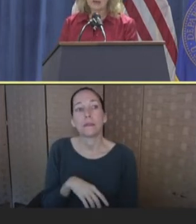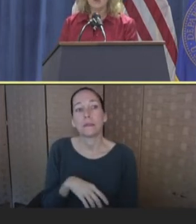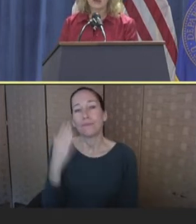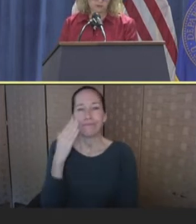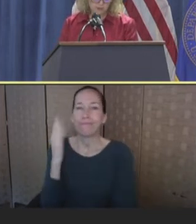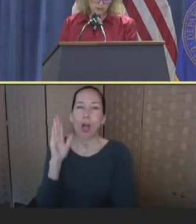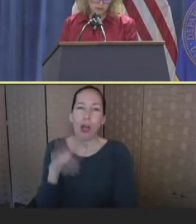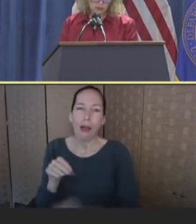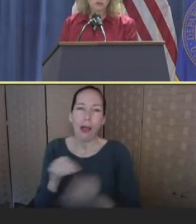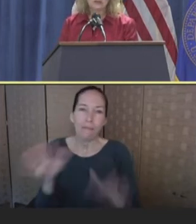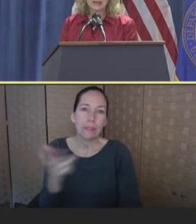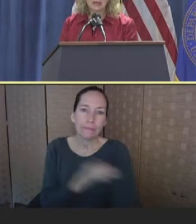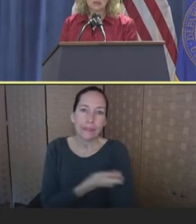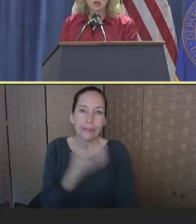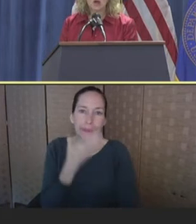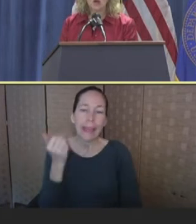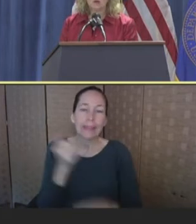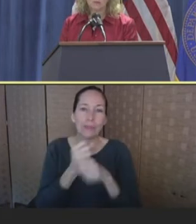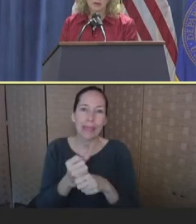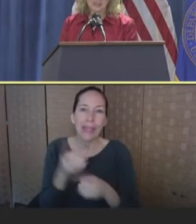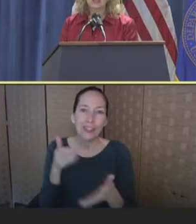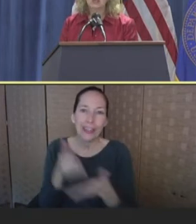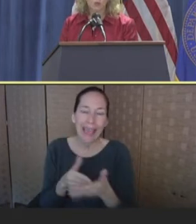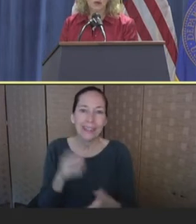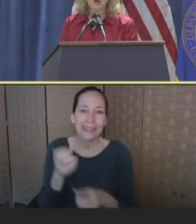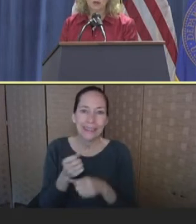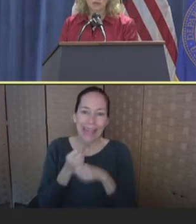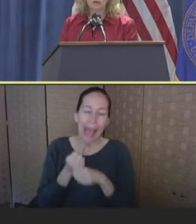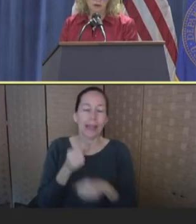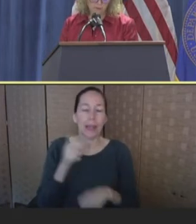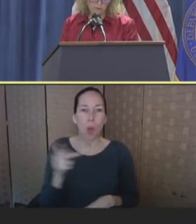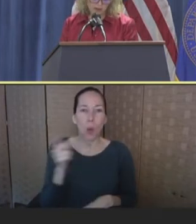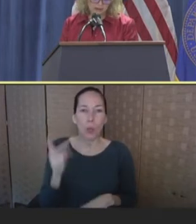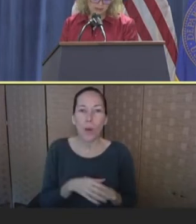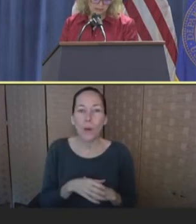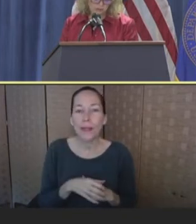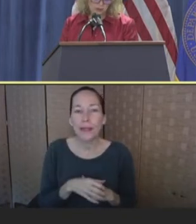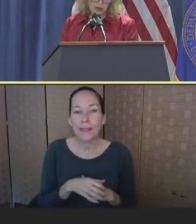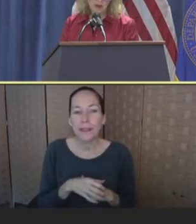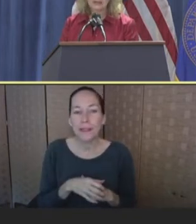And we have administered to date about 6,100 vaccines.